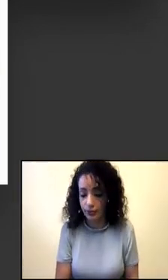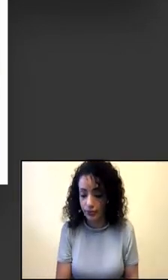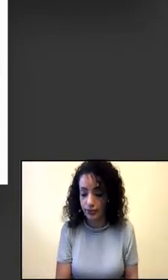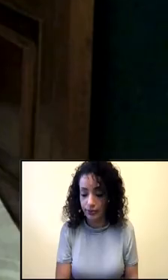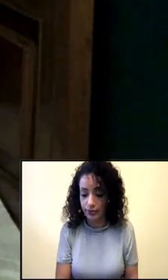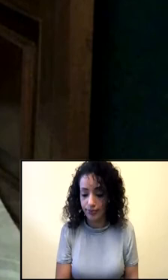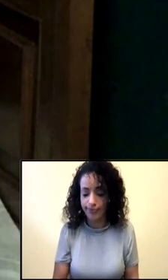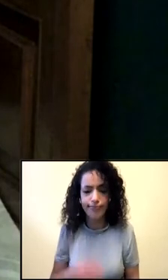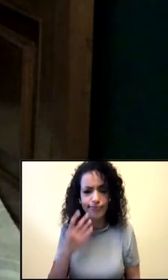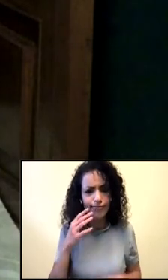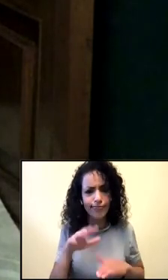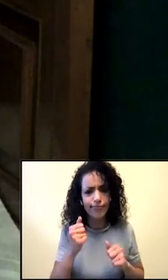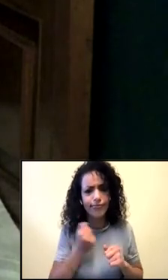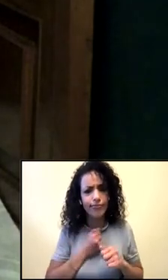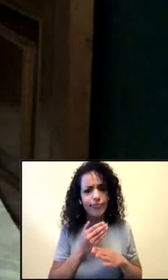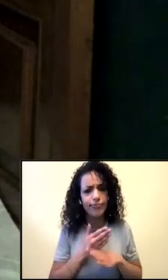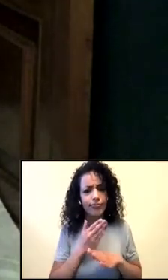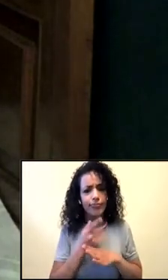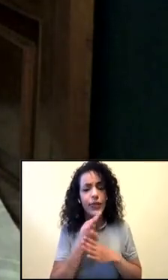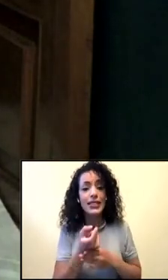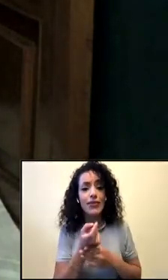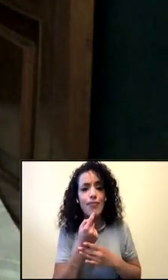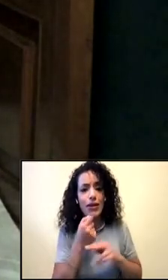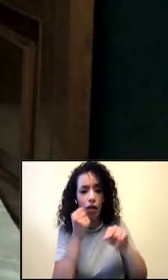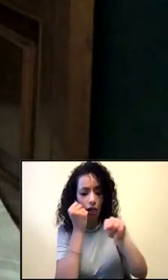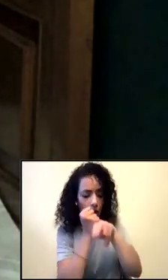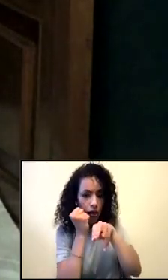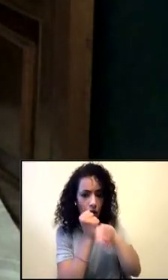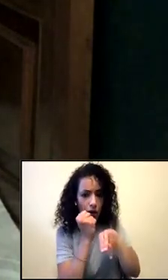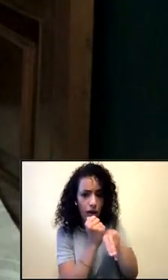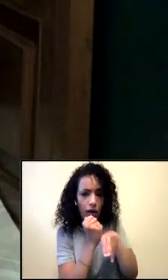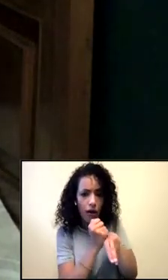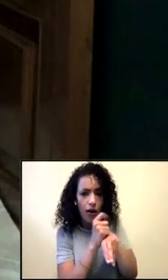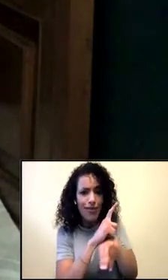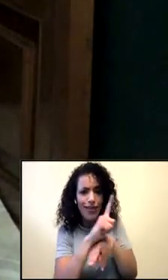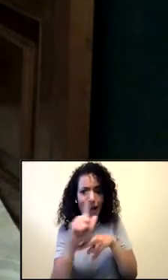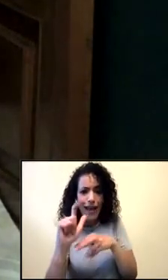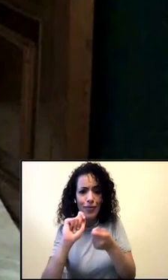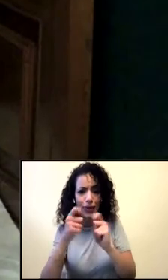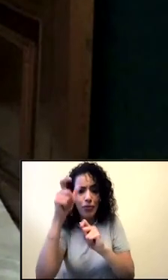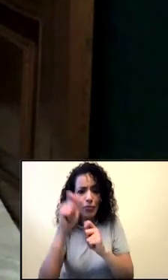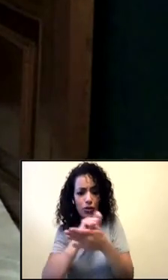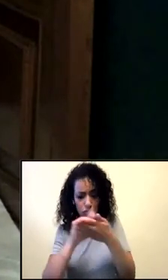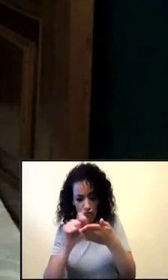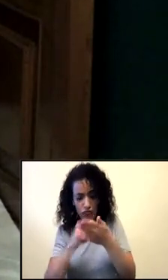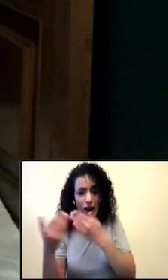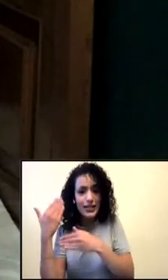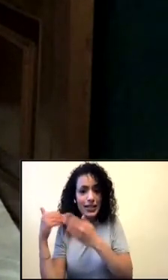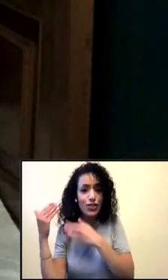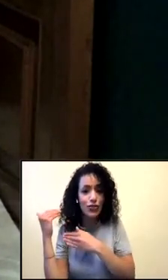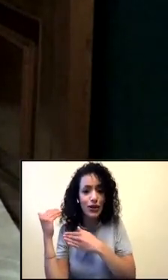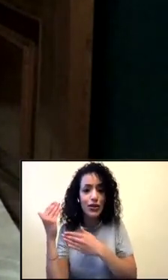as a metal engraver and now I write history, so I feel like it's just happenstance. And you need a